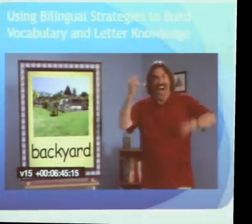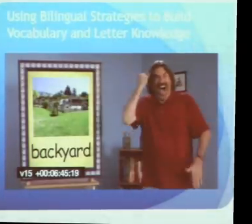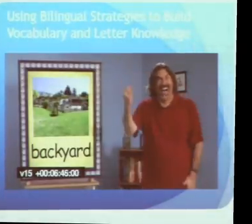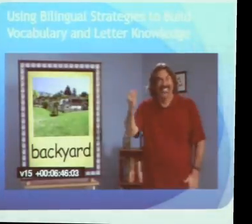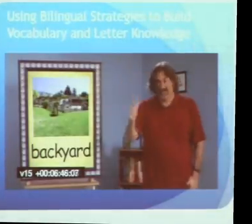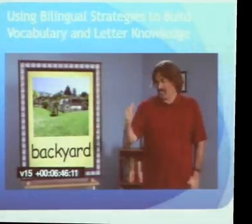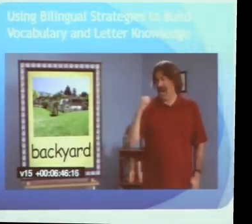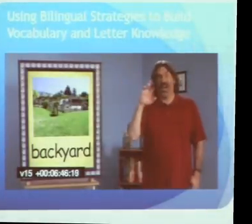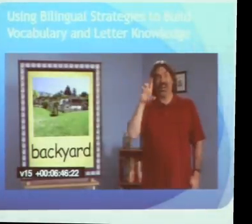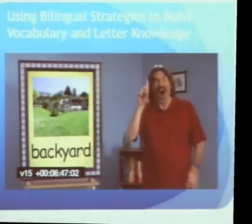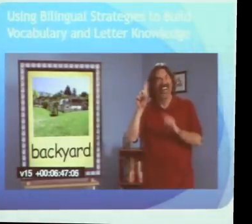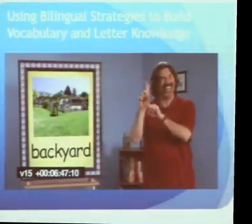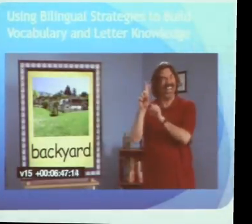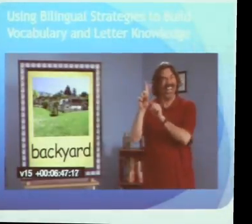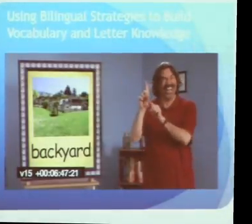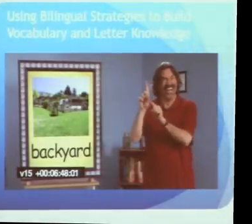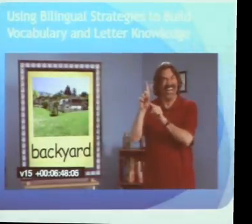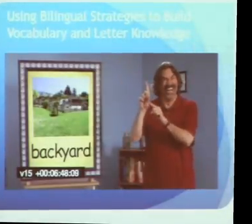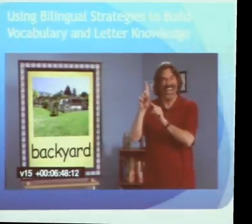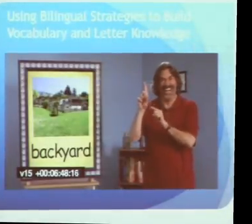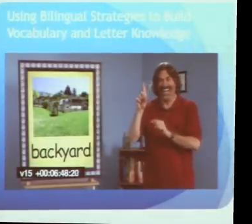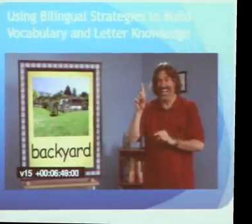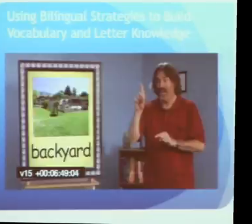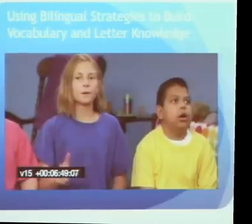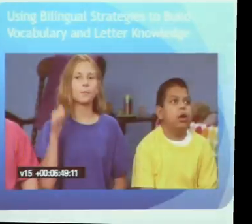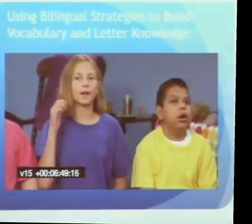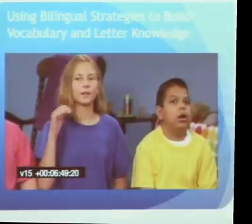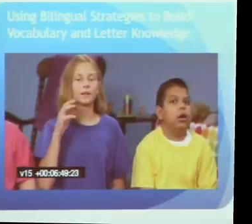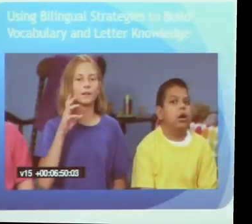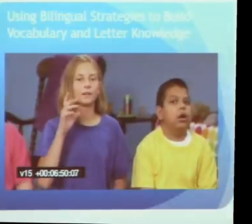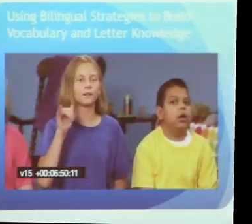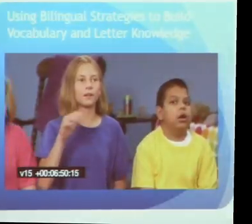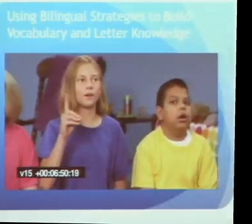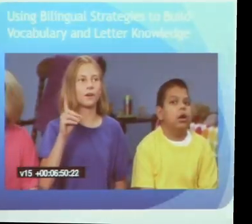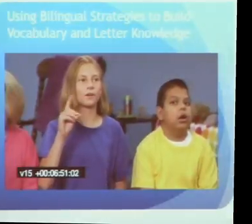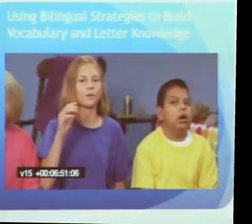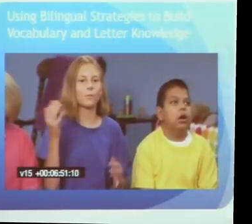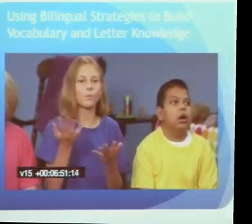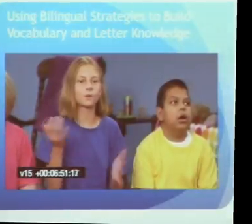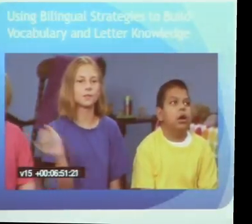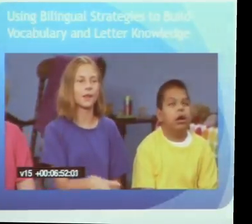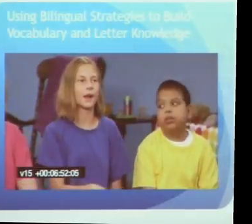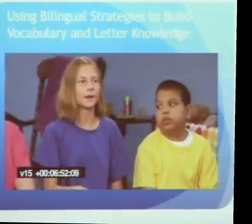What a great idea. The back yard. Back yard.